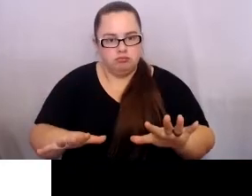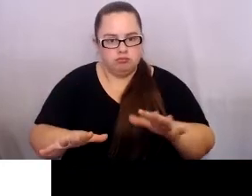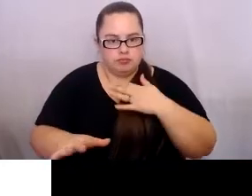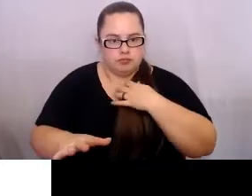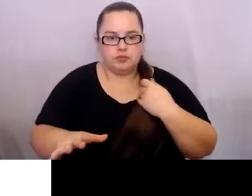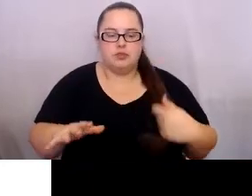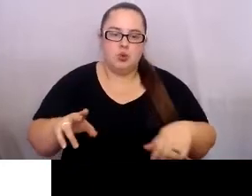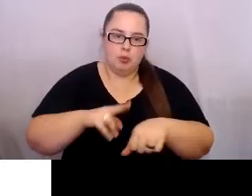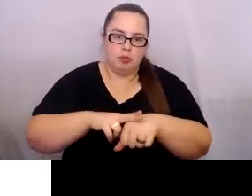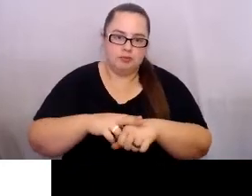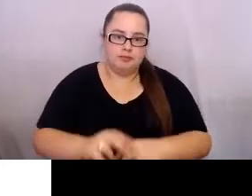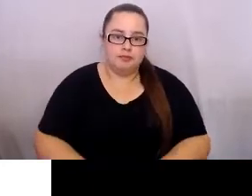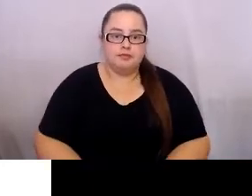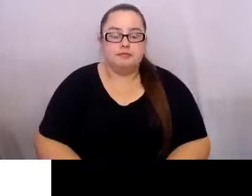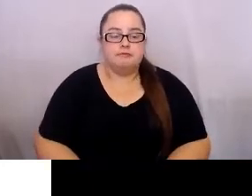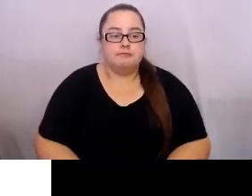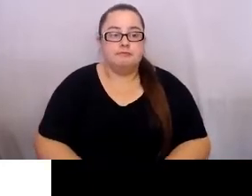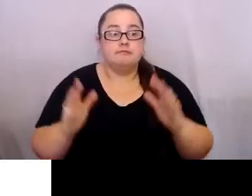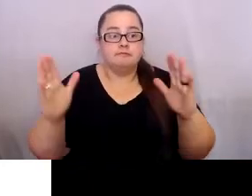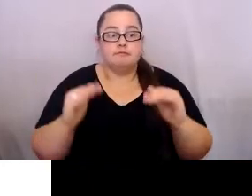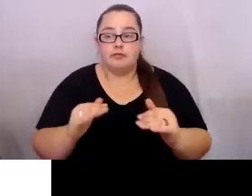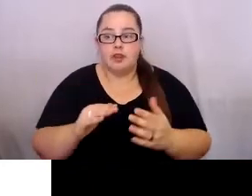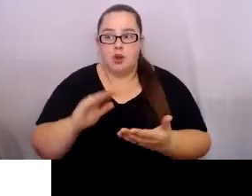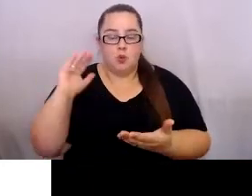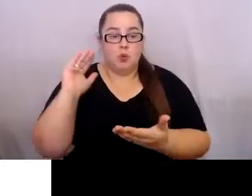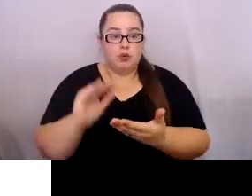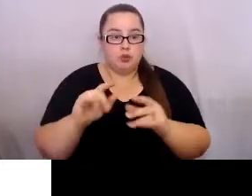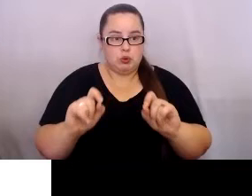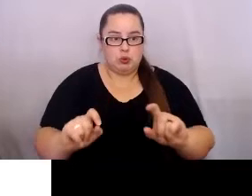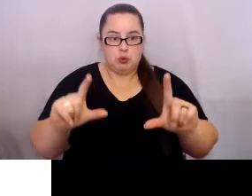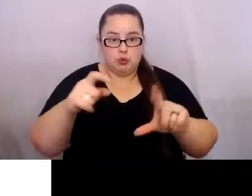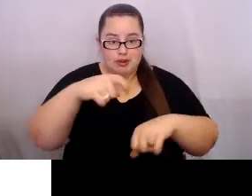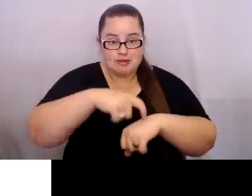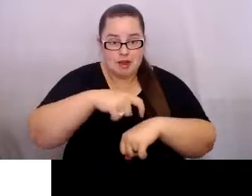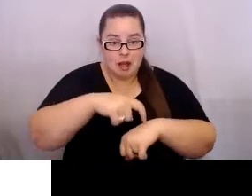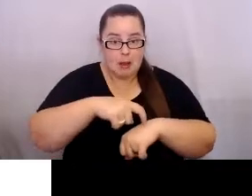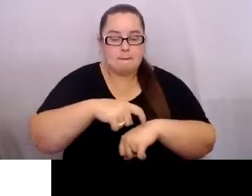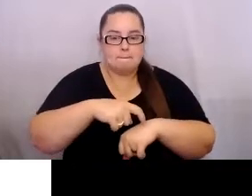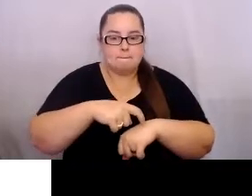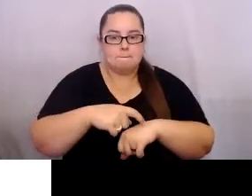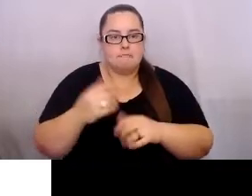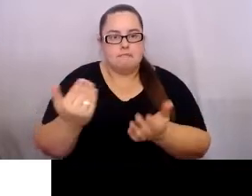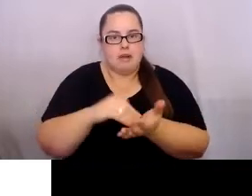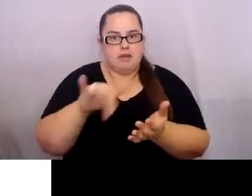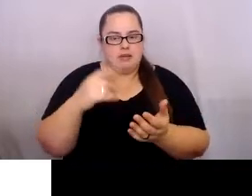Reducing screen time is again another. This is something I. Feel like here in Fresno. City, I've only been playing.